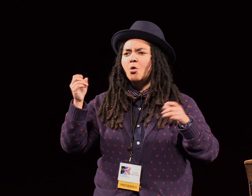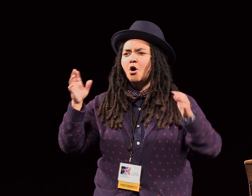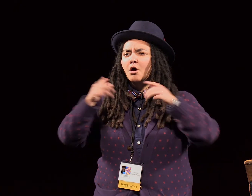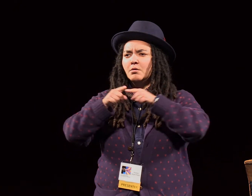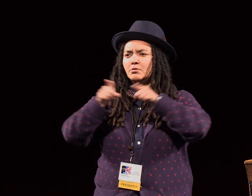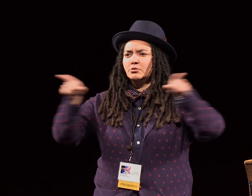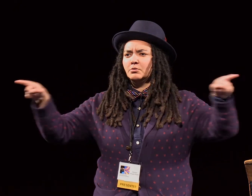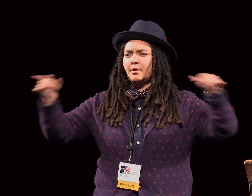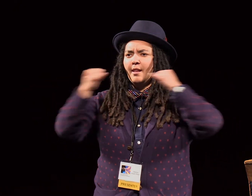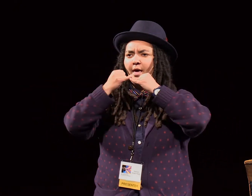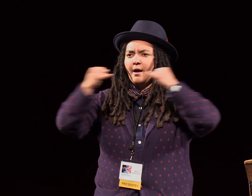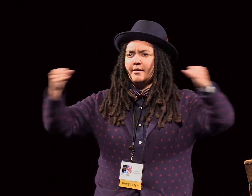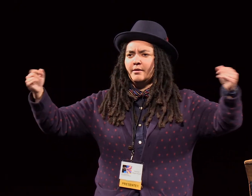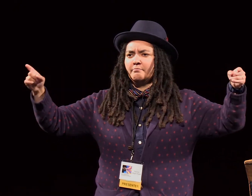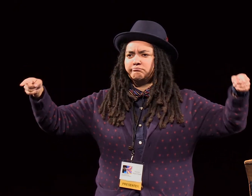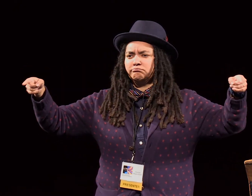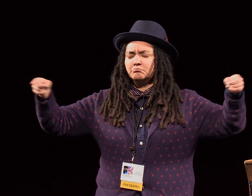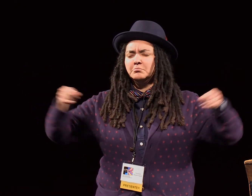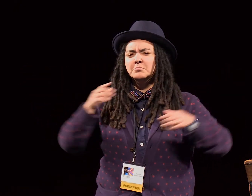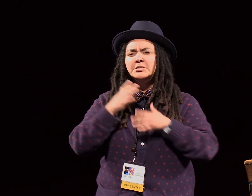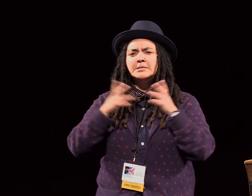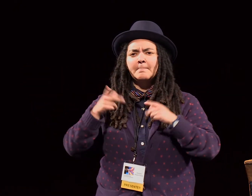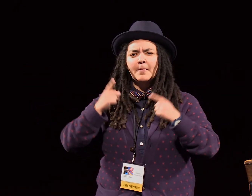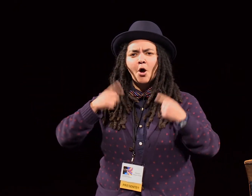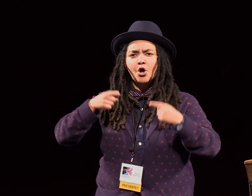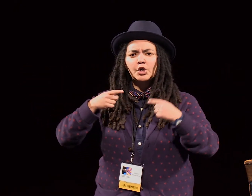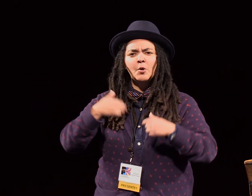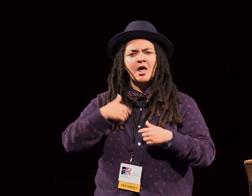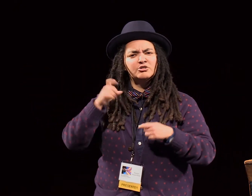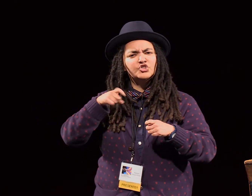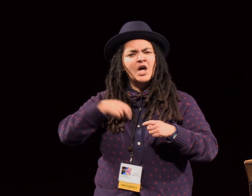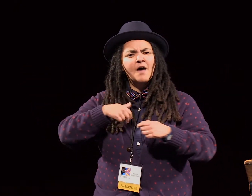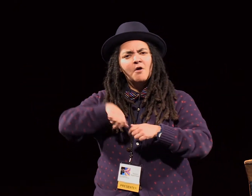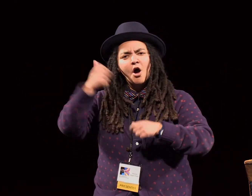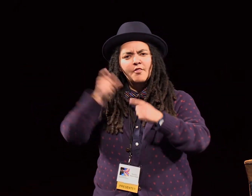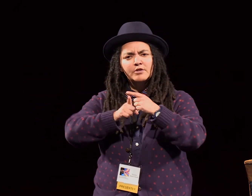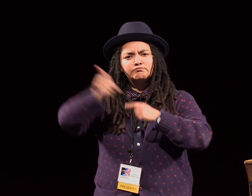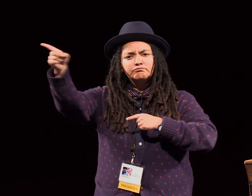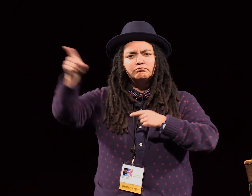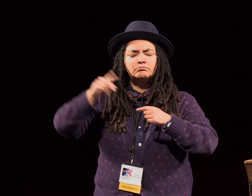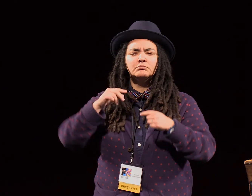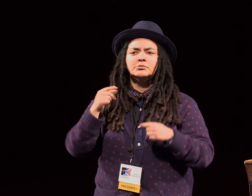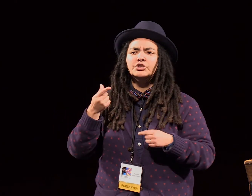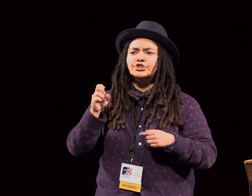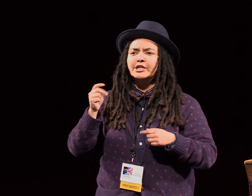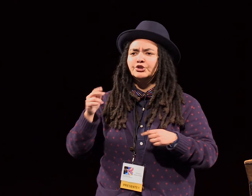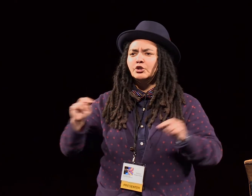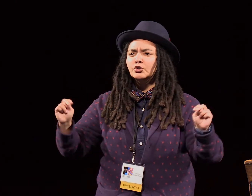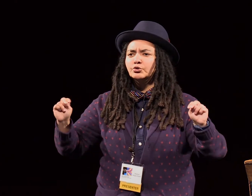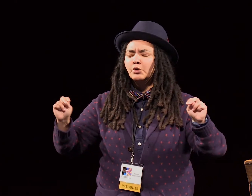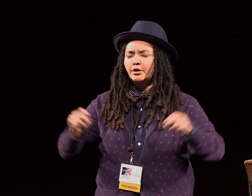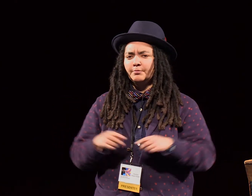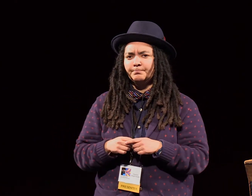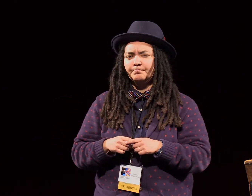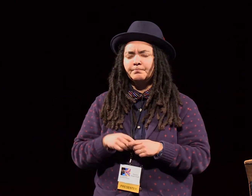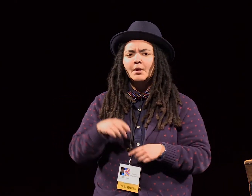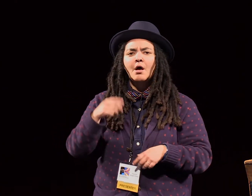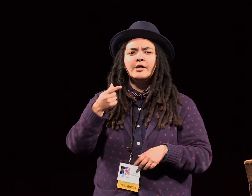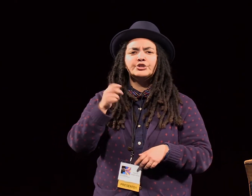This is a linear way of thinking about this, and that's where the struggle lies. We also have gender-neutral individuals,